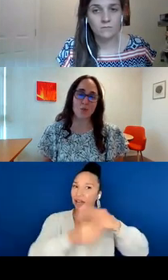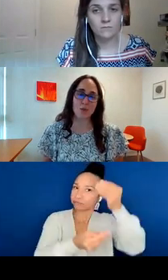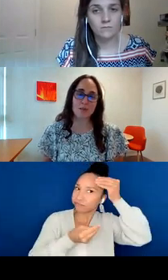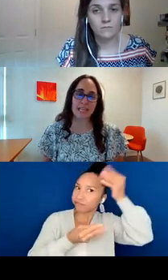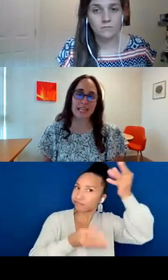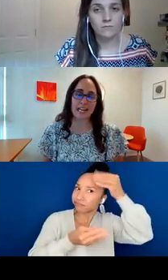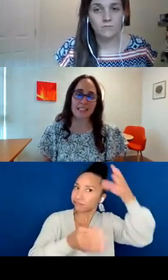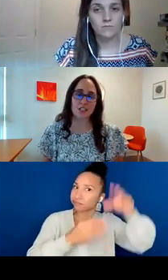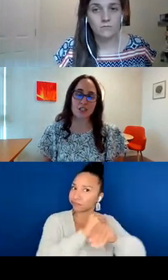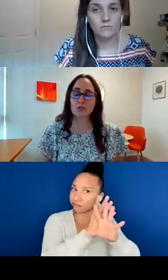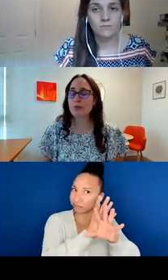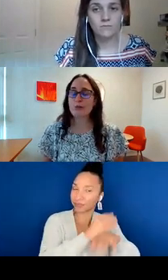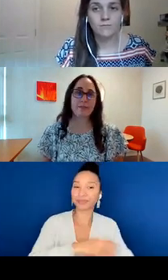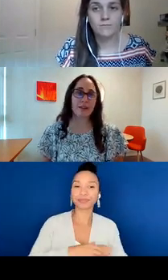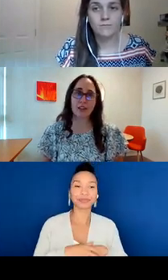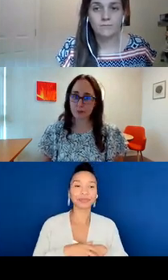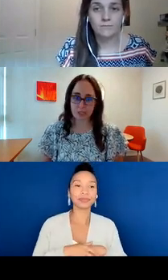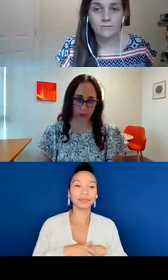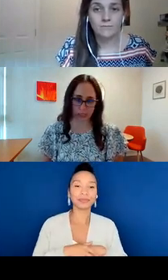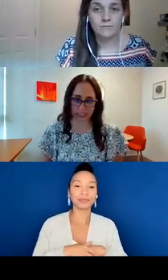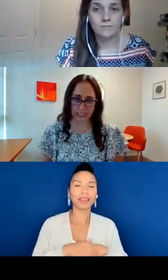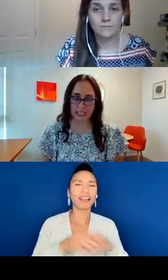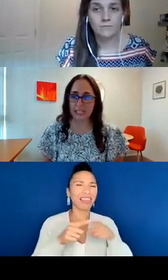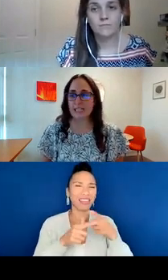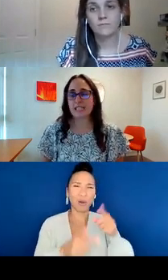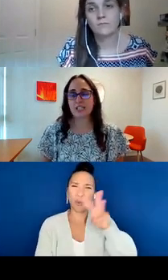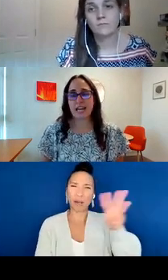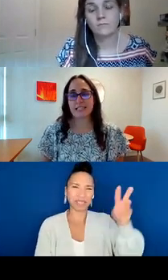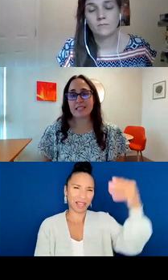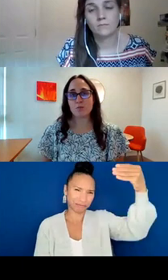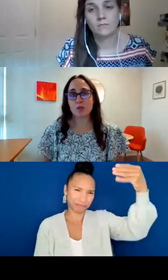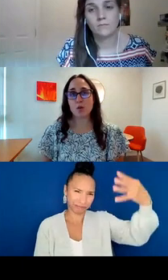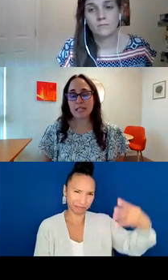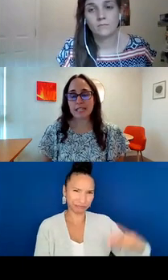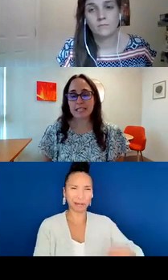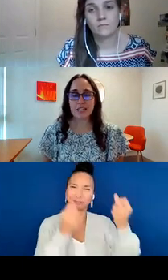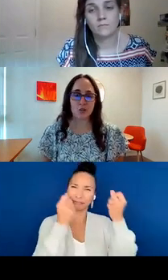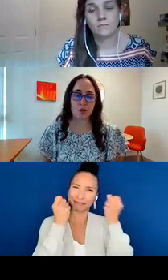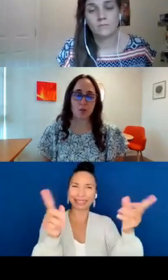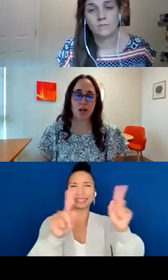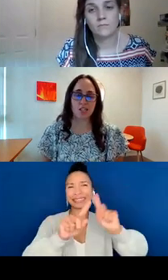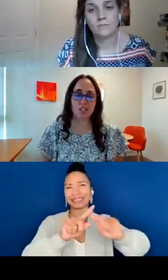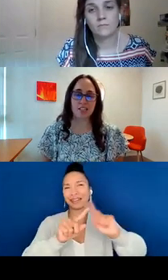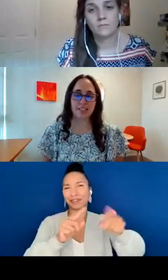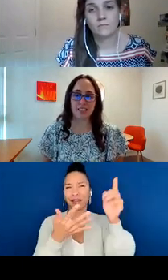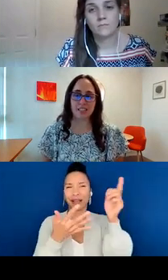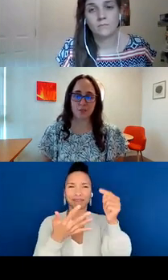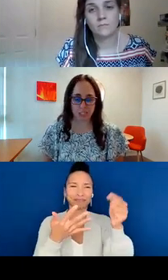And then our website has a slew of other resources, such as recordings, that you can watch